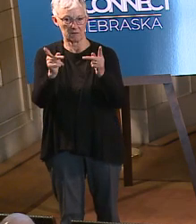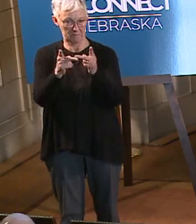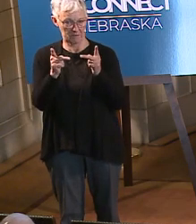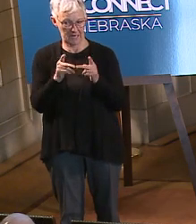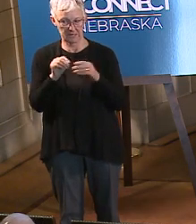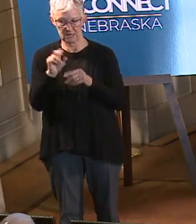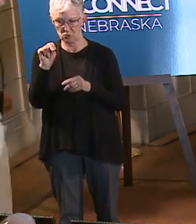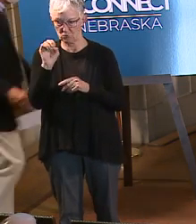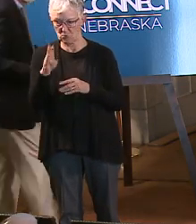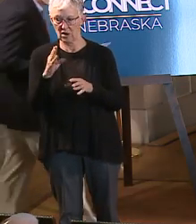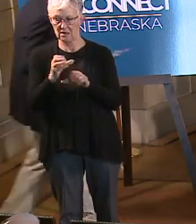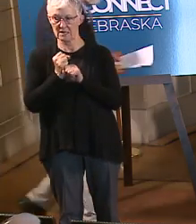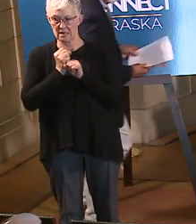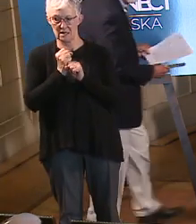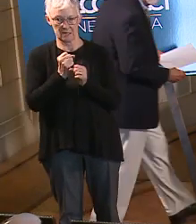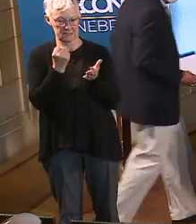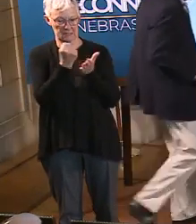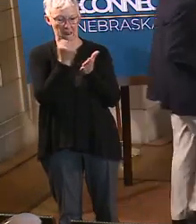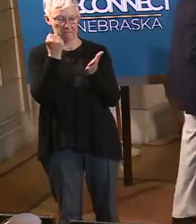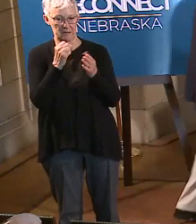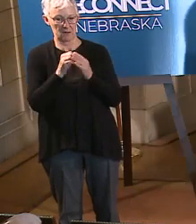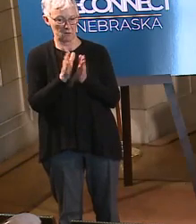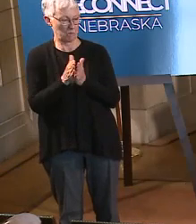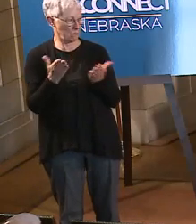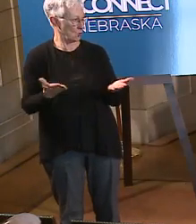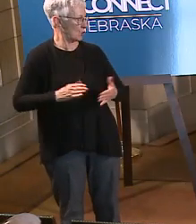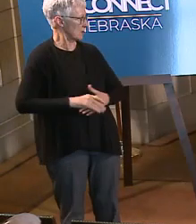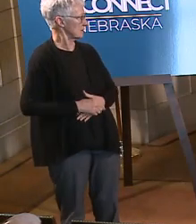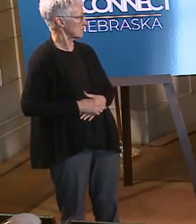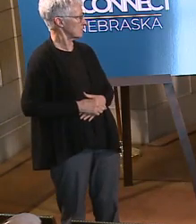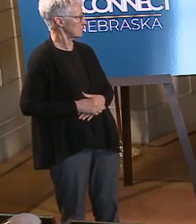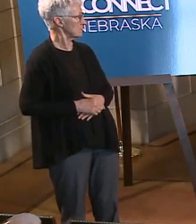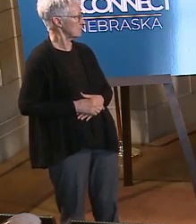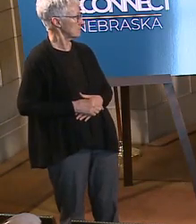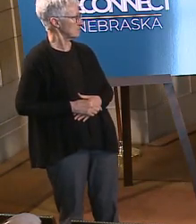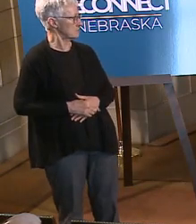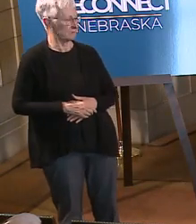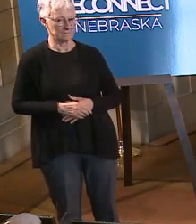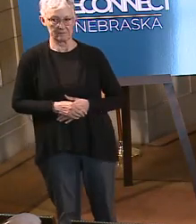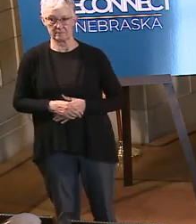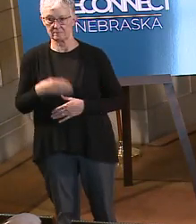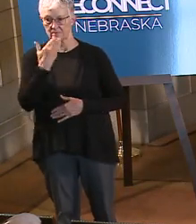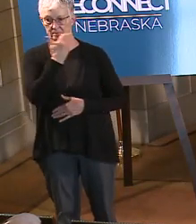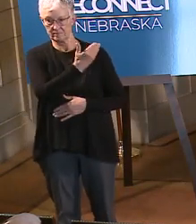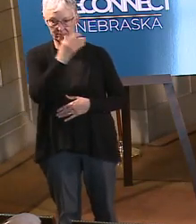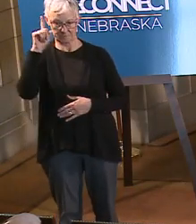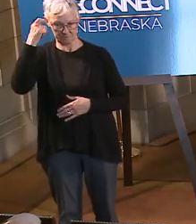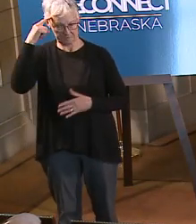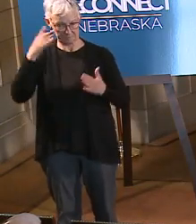1st THROUGH THE END SEPTEMBER, AND JOHN RICKS, THE DIRECTOR OF